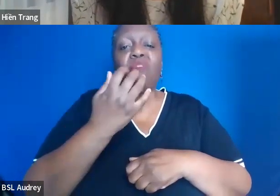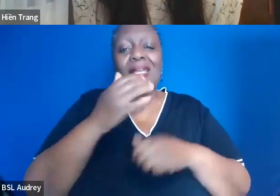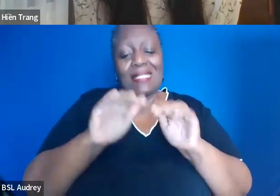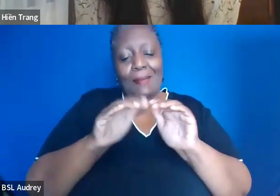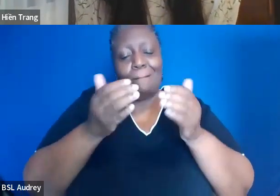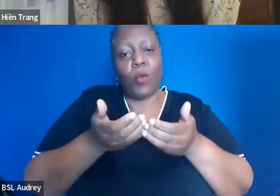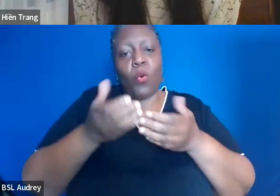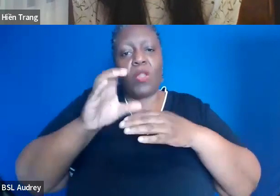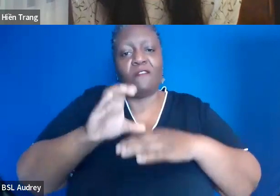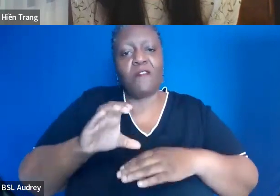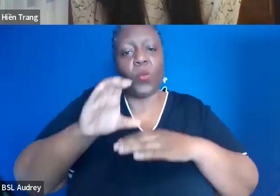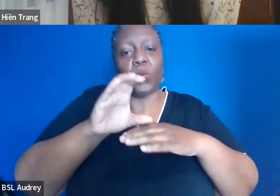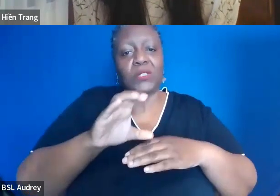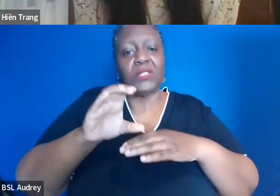and without further ado here is the poem